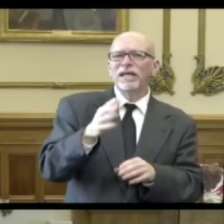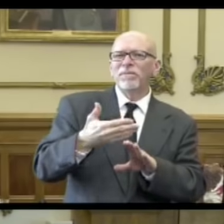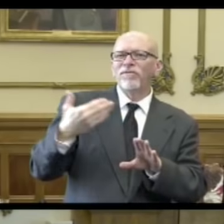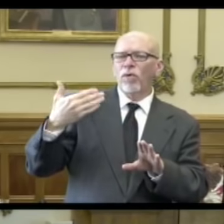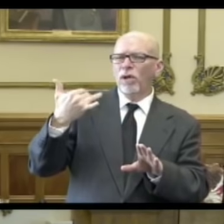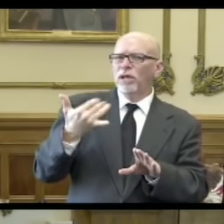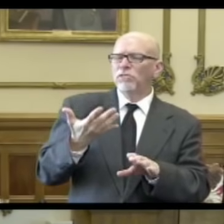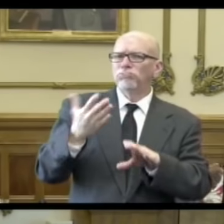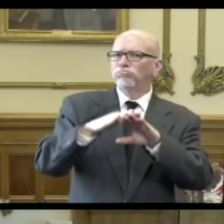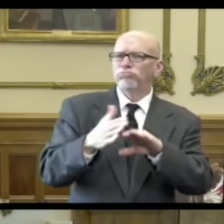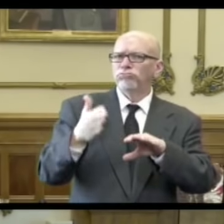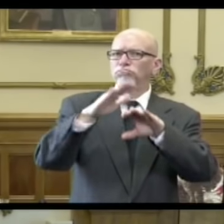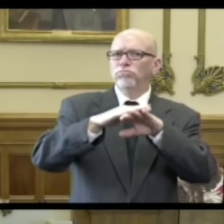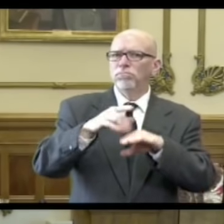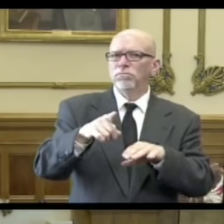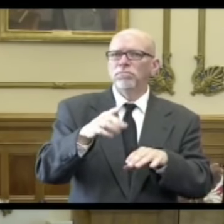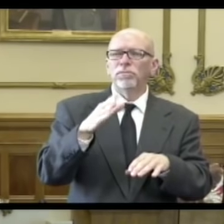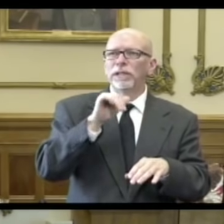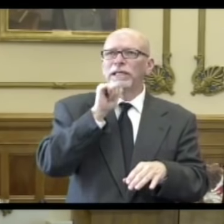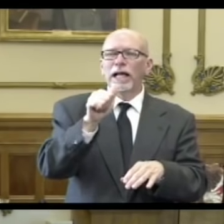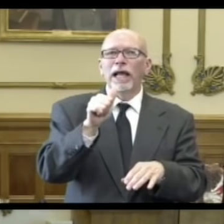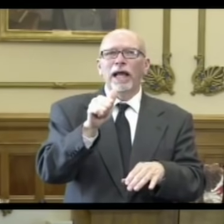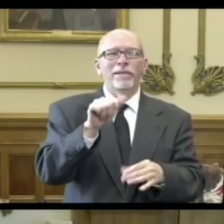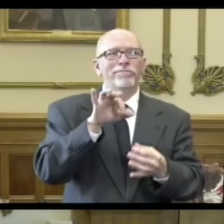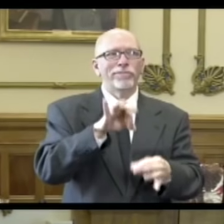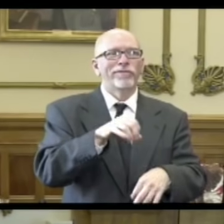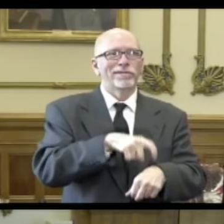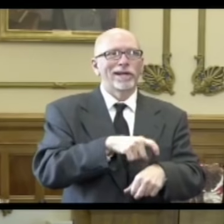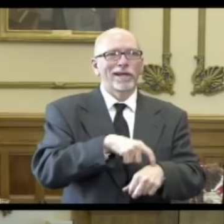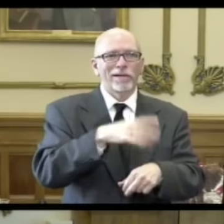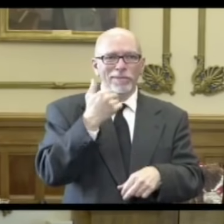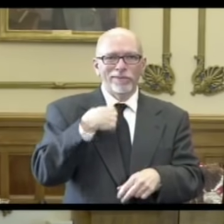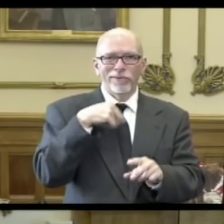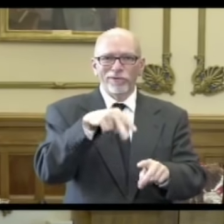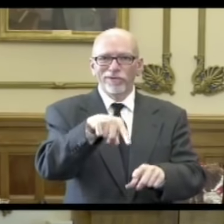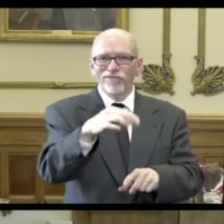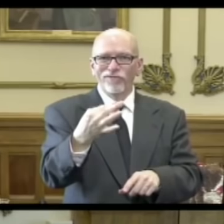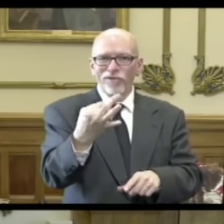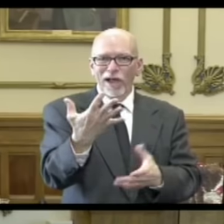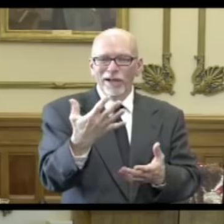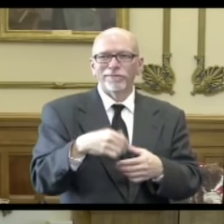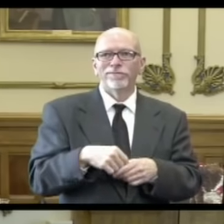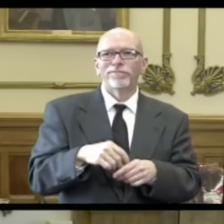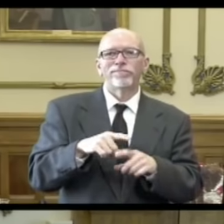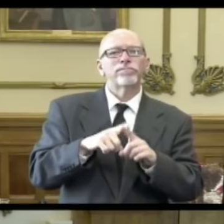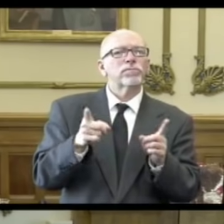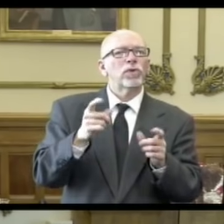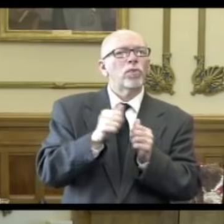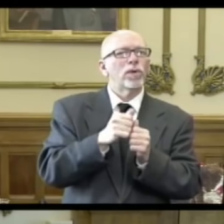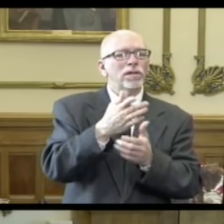NUMBER OF CASES HAS JUMPED UP ABOVE A 600 PER DAY WHERE WE HAVE BEEN MORE IN THE U.S. FOR 50 RANGE BEFORE THAT I KNOW